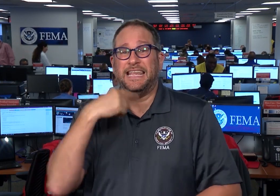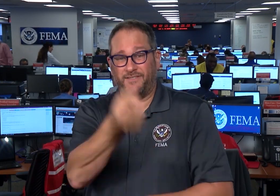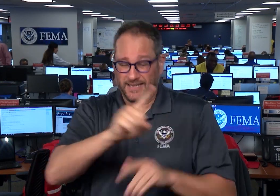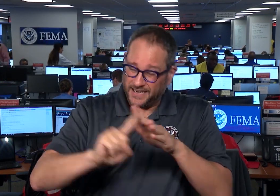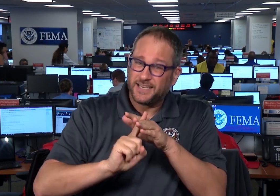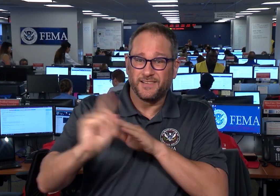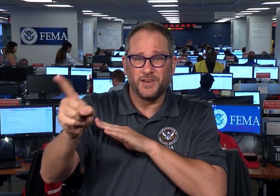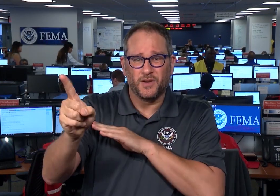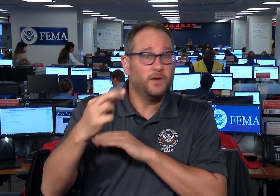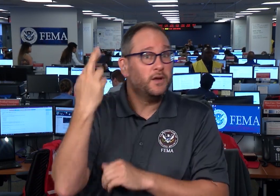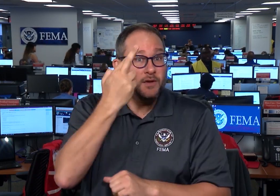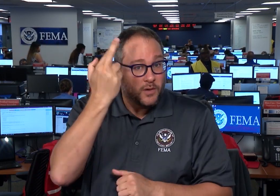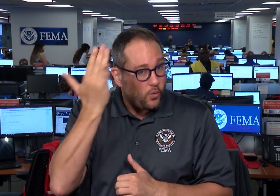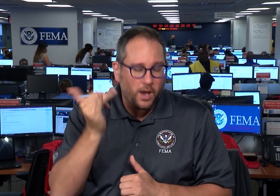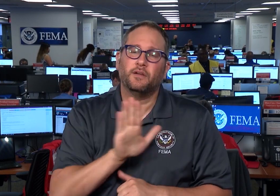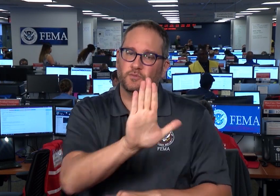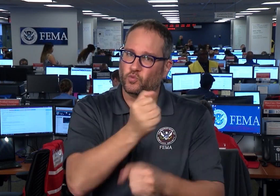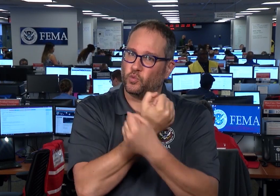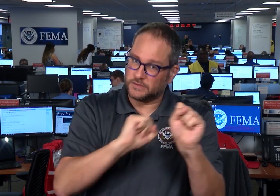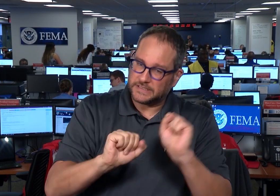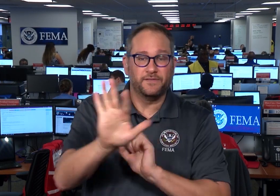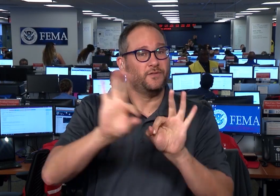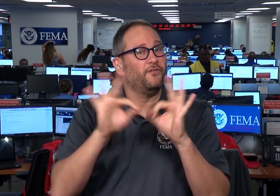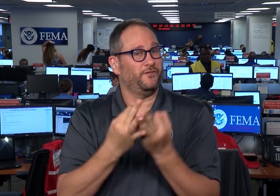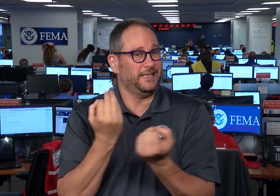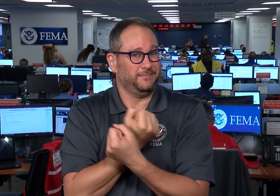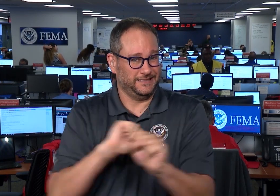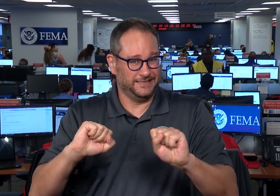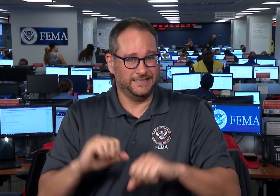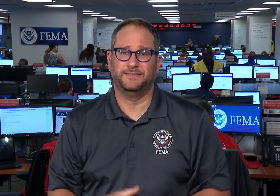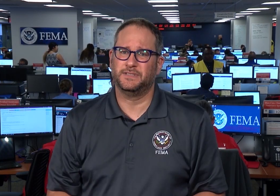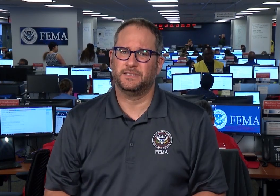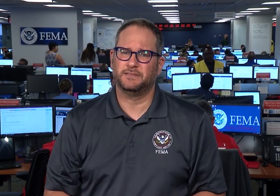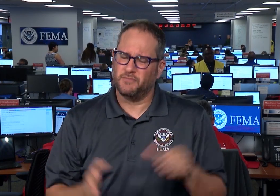If they tell you to evacuate, it is for your safety and your family’s safety.